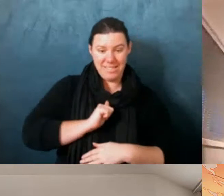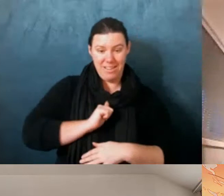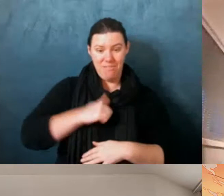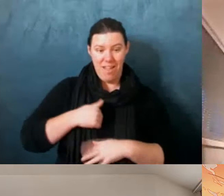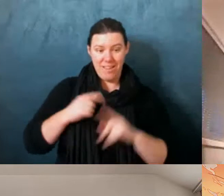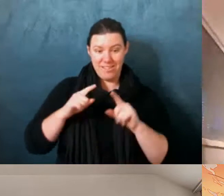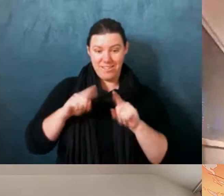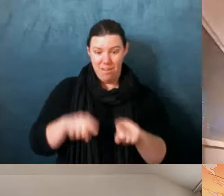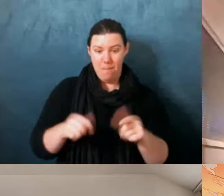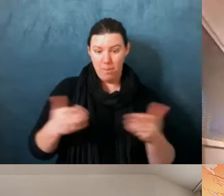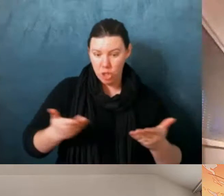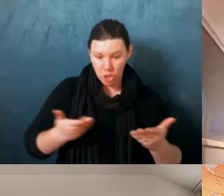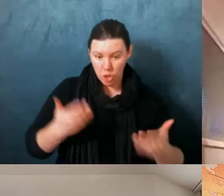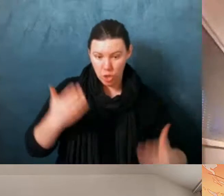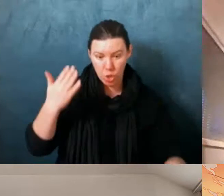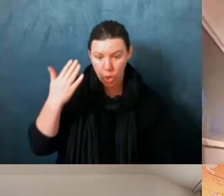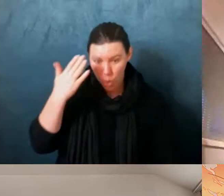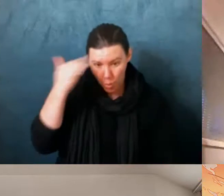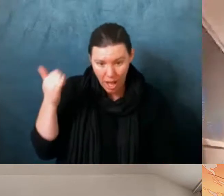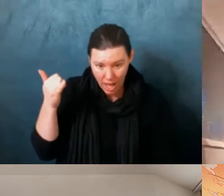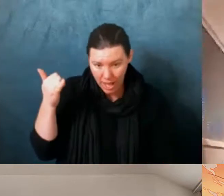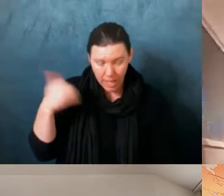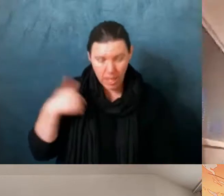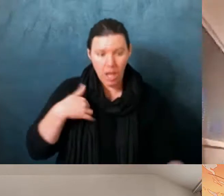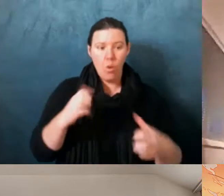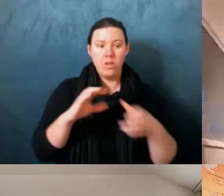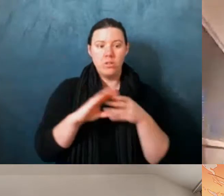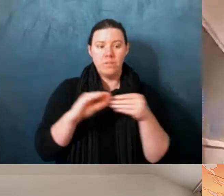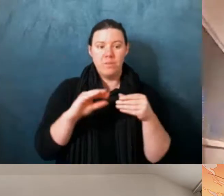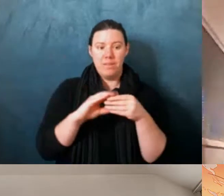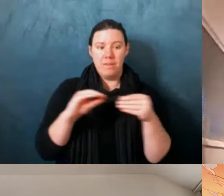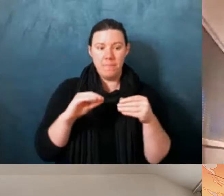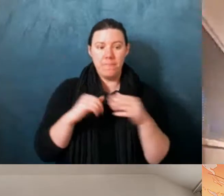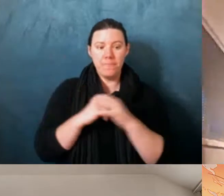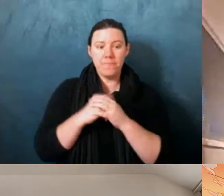are not getting paid to dispense state glasses for DSHS.